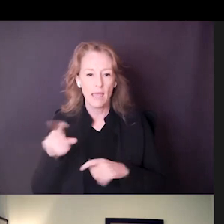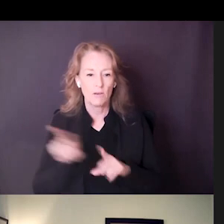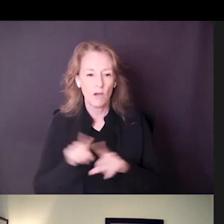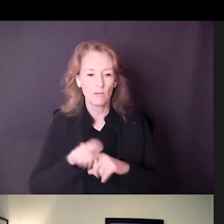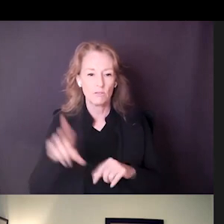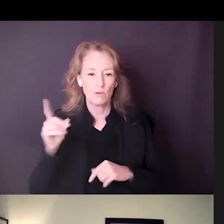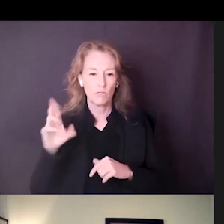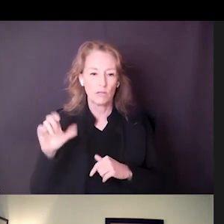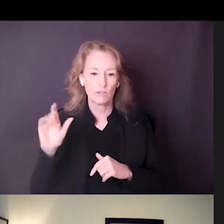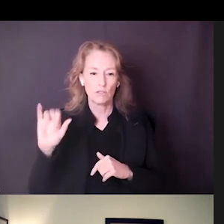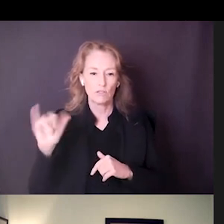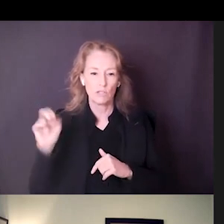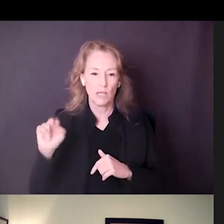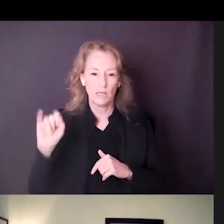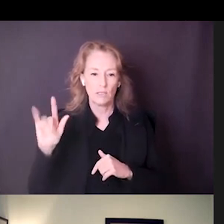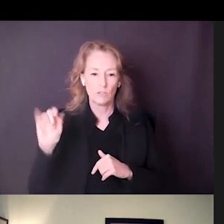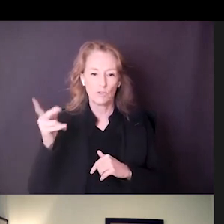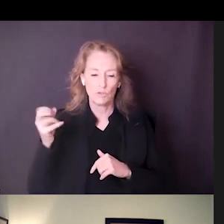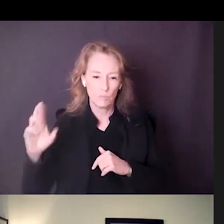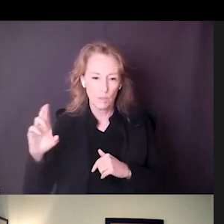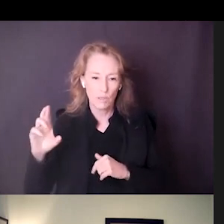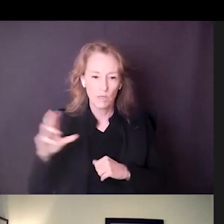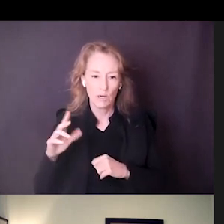DIVE IN ON THAT ISSUE.